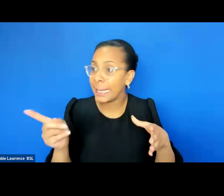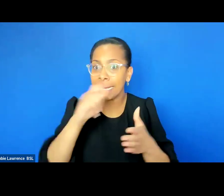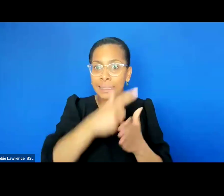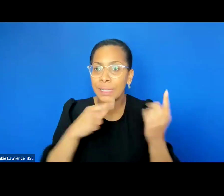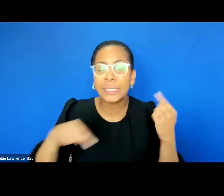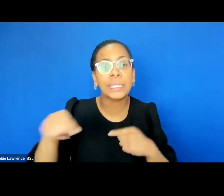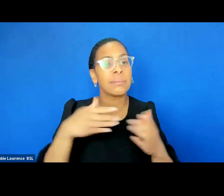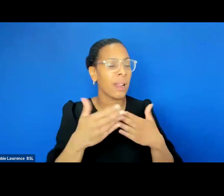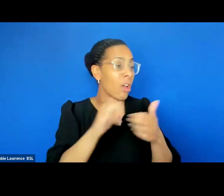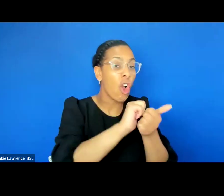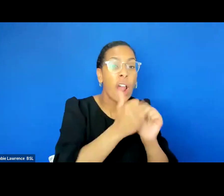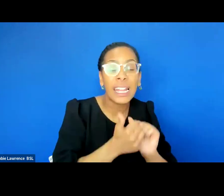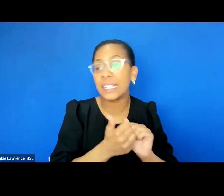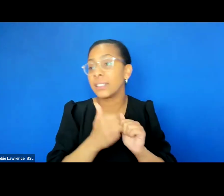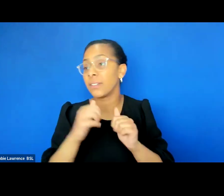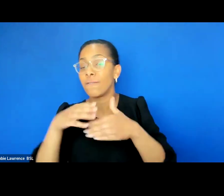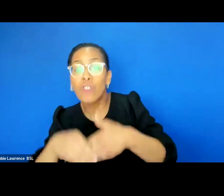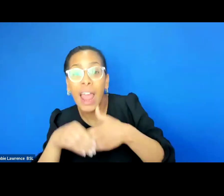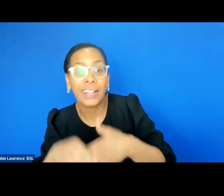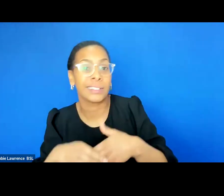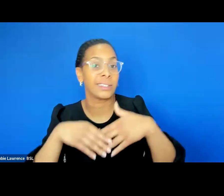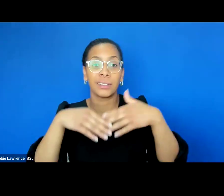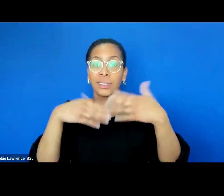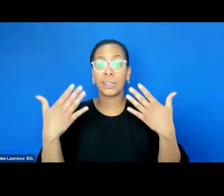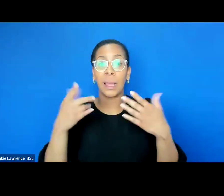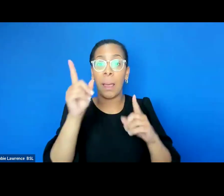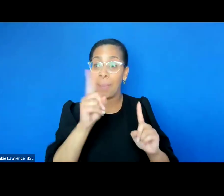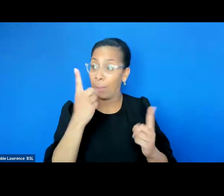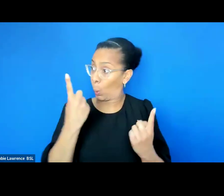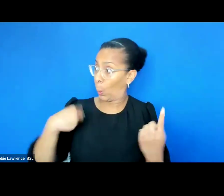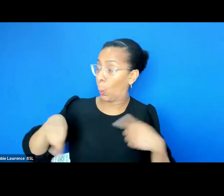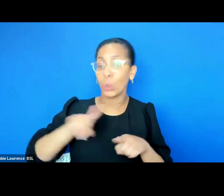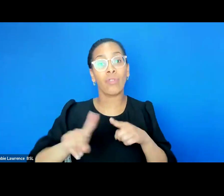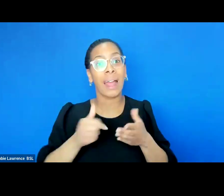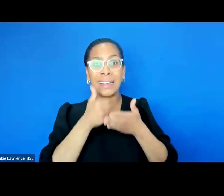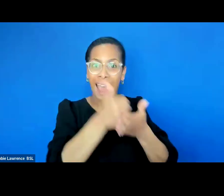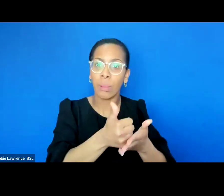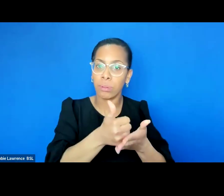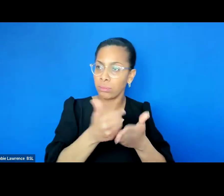mothers and fathers in Haiti who UNICEF was trying to help, made me feel enormous pride.